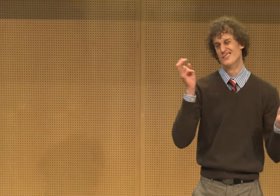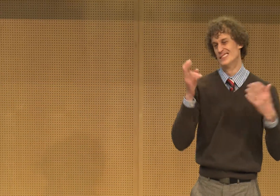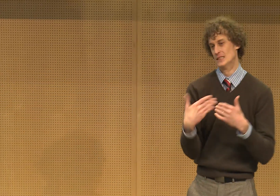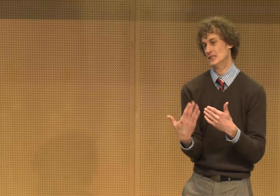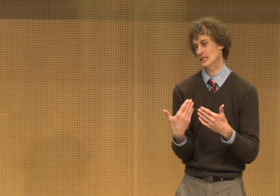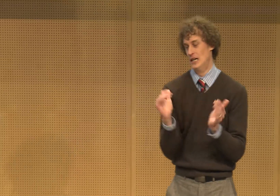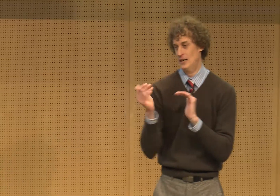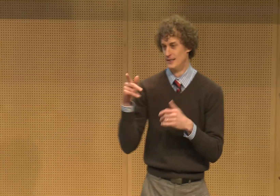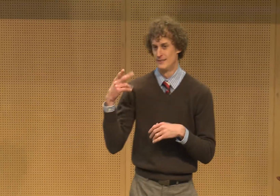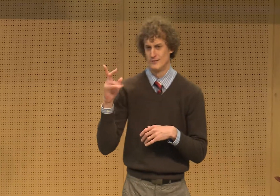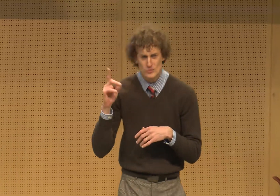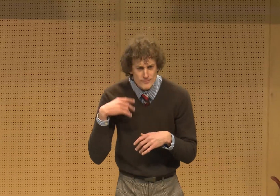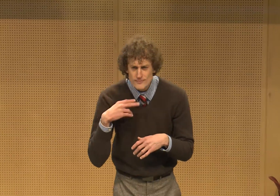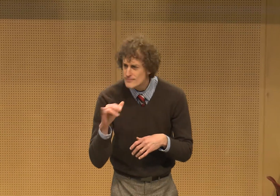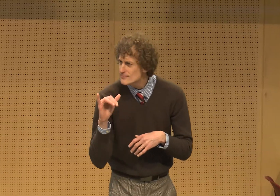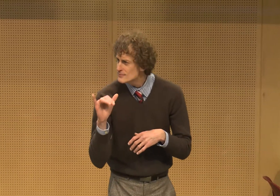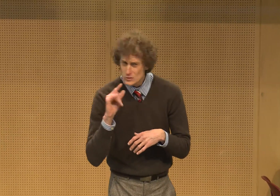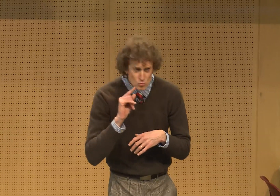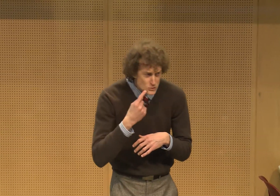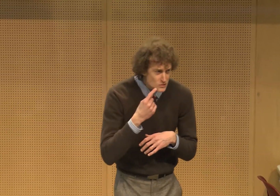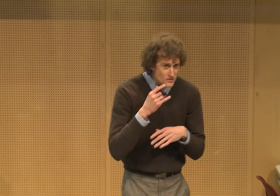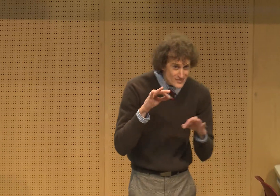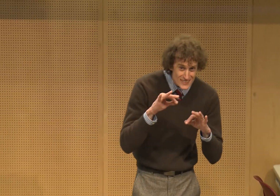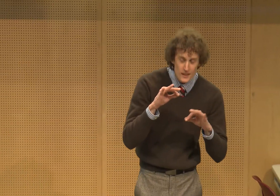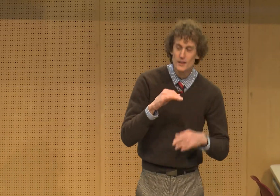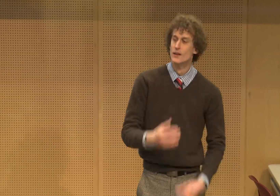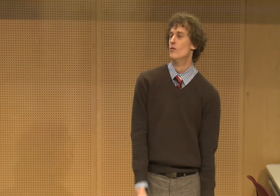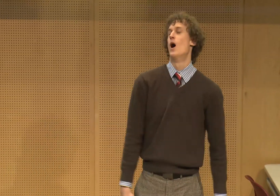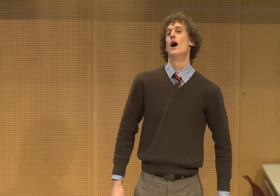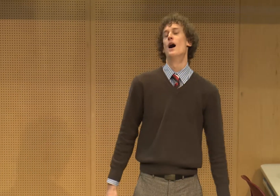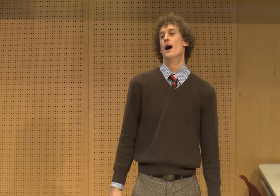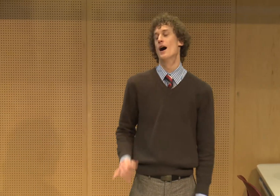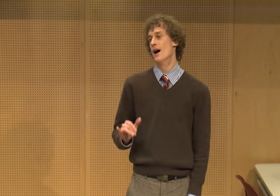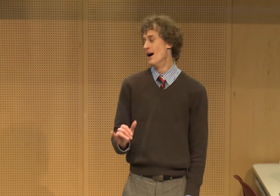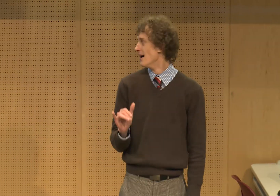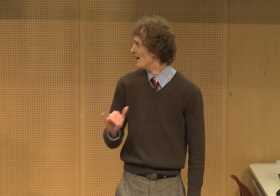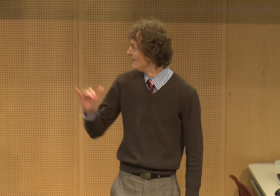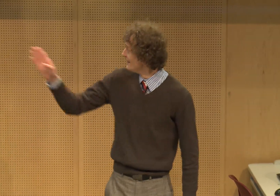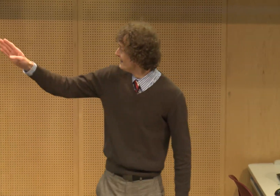On the undergraduate level, compared to PhD, people were saying, "Boy, your undergraduate is nothing